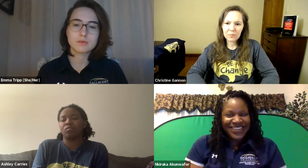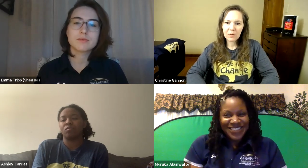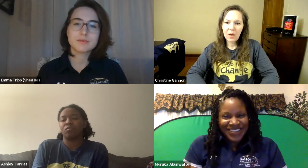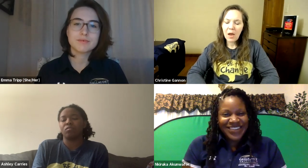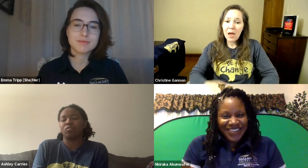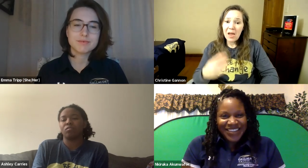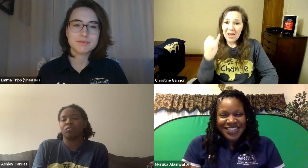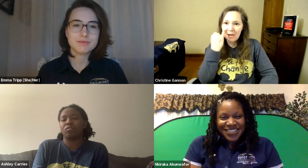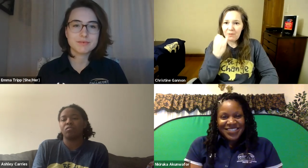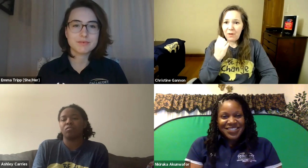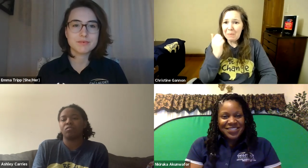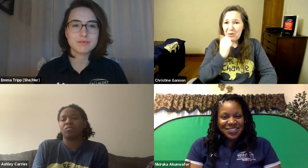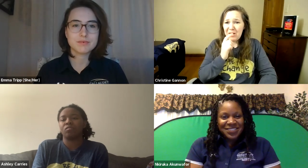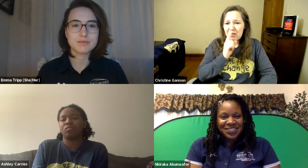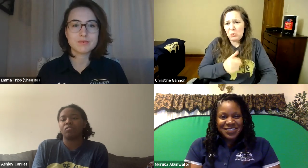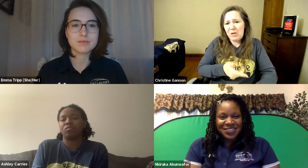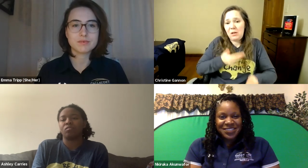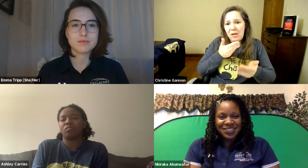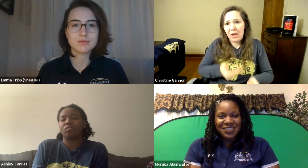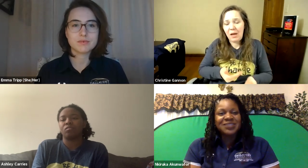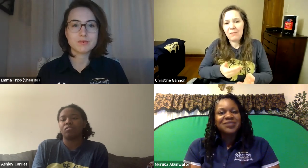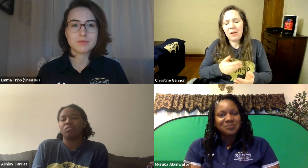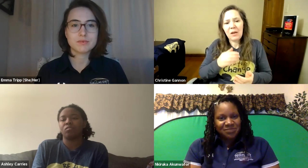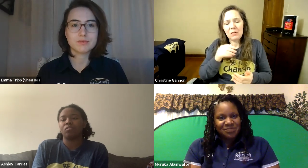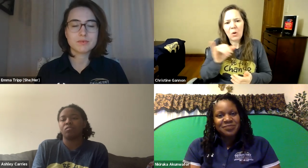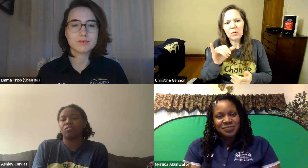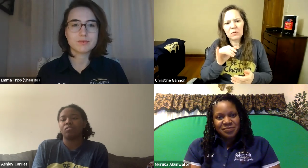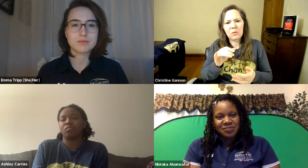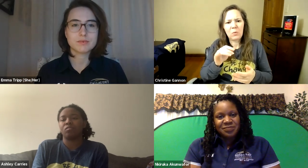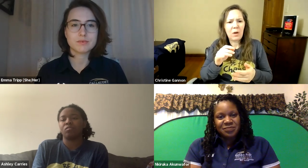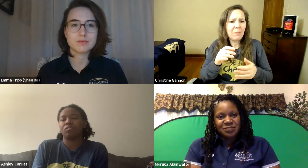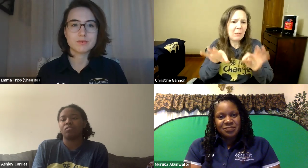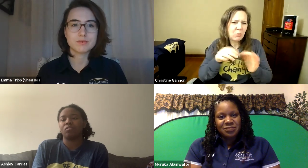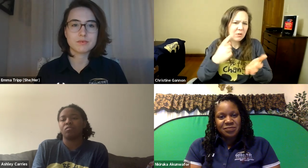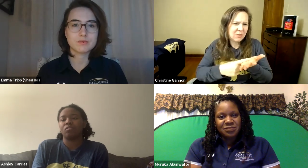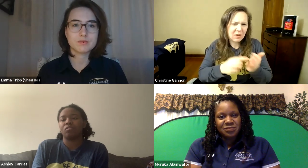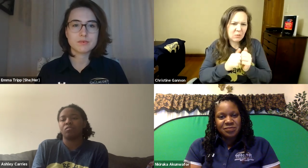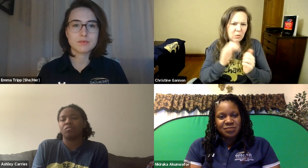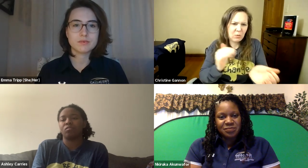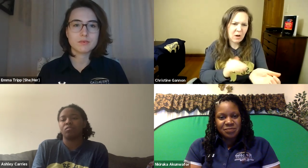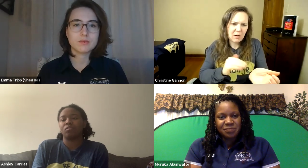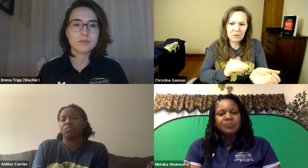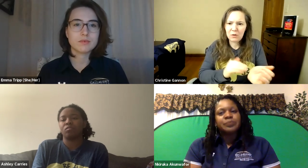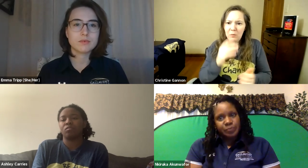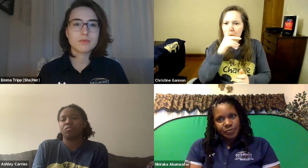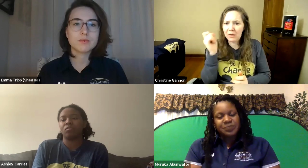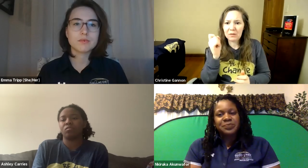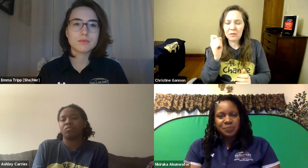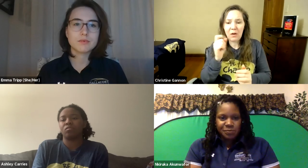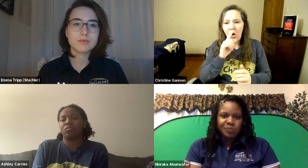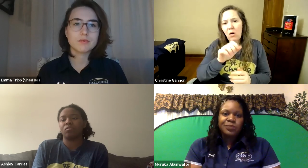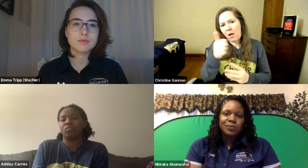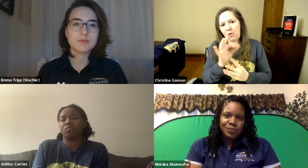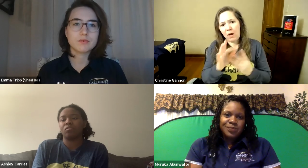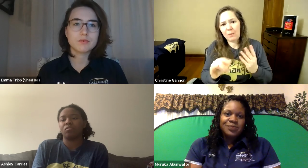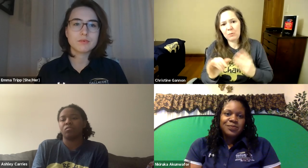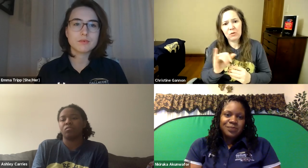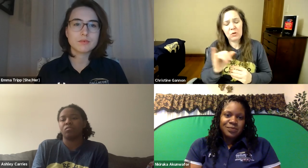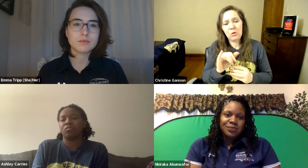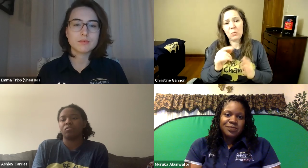If your period is very heavy, it is also important to discuss that with your doctor because sometimes there are other options too